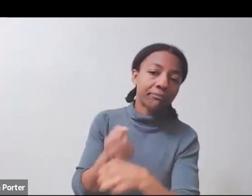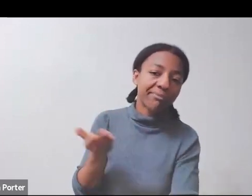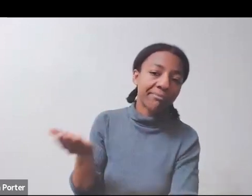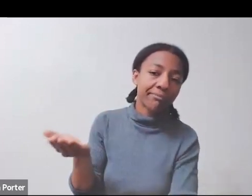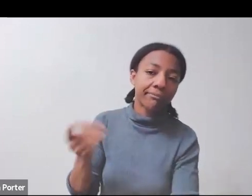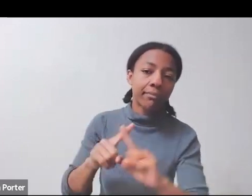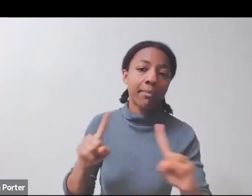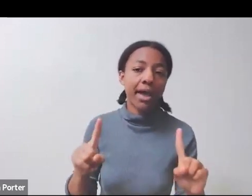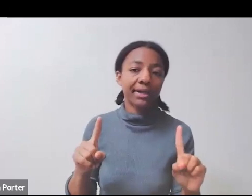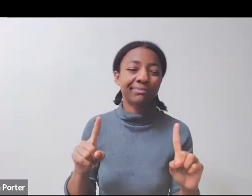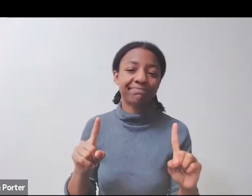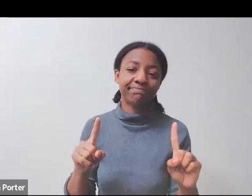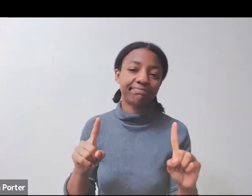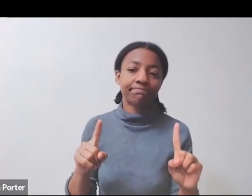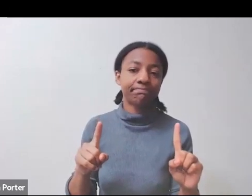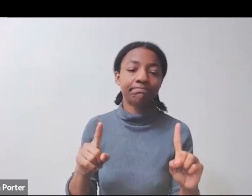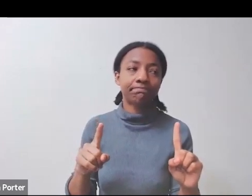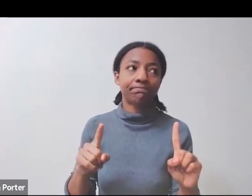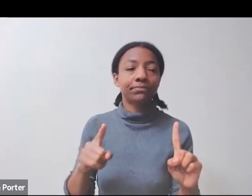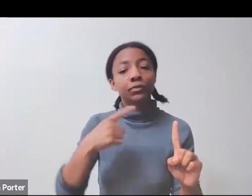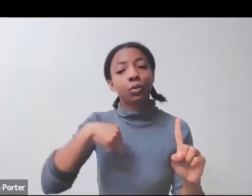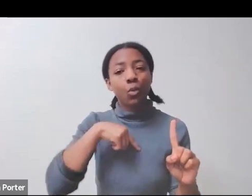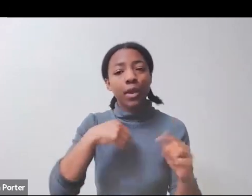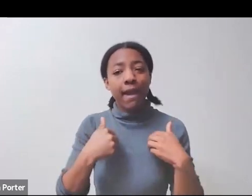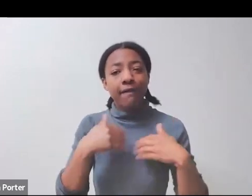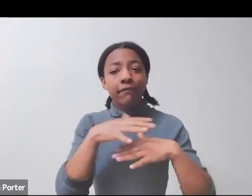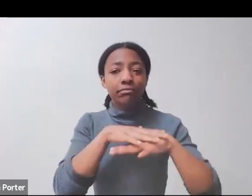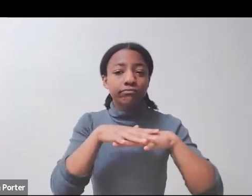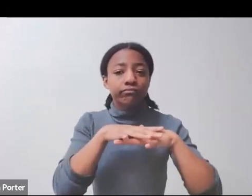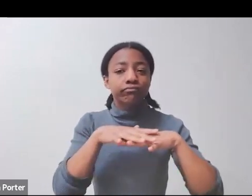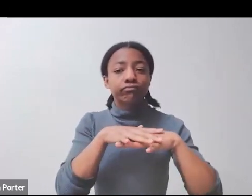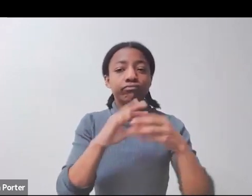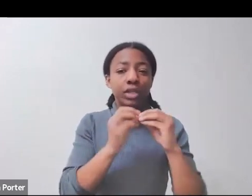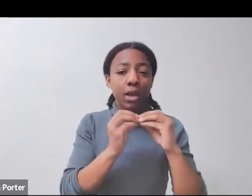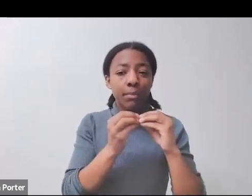more systematically other than saying, "Here are some estimates that exist. These numbers are hard to count." I think there are reasons for that.